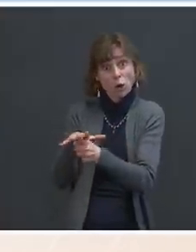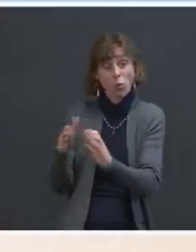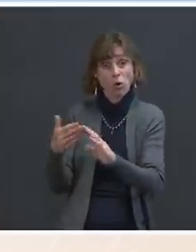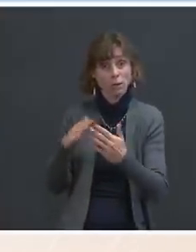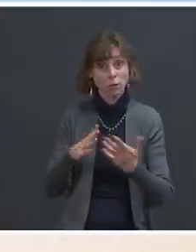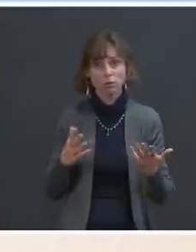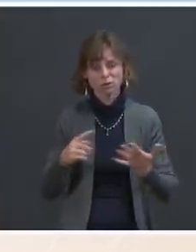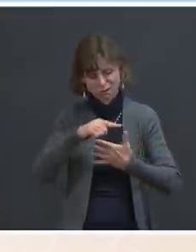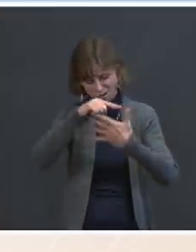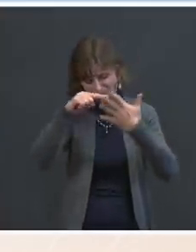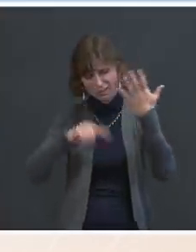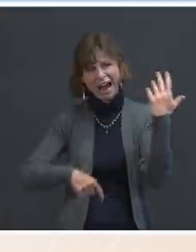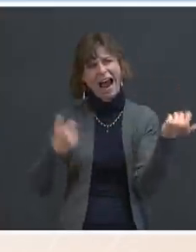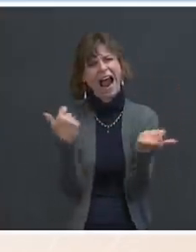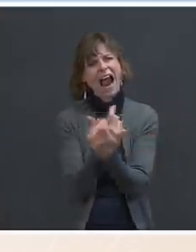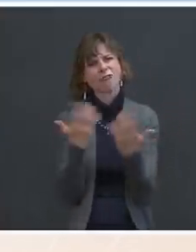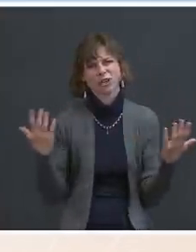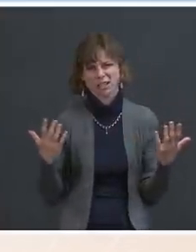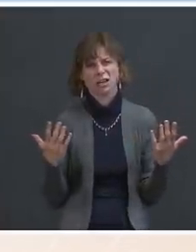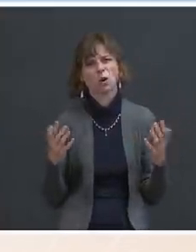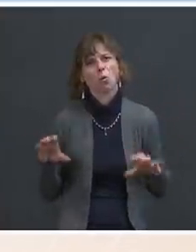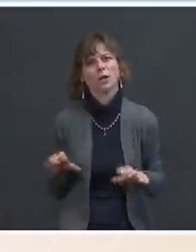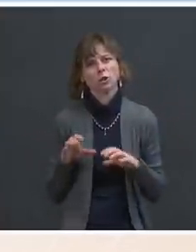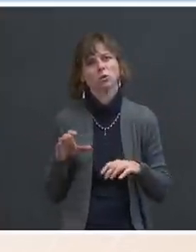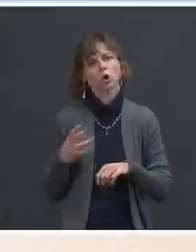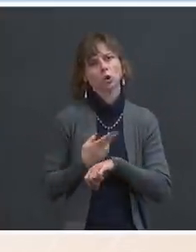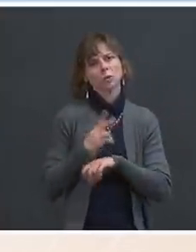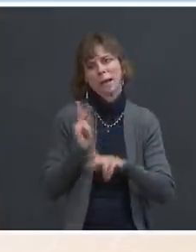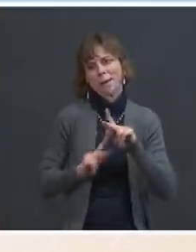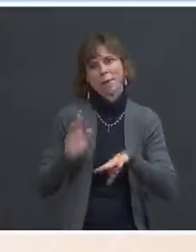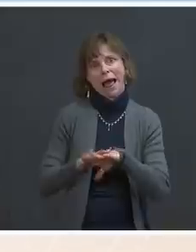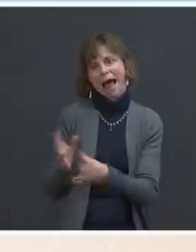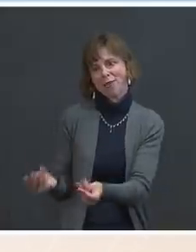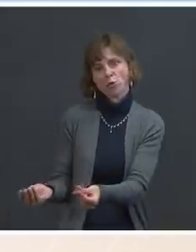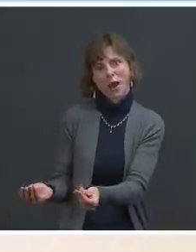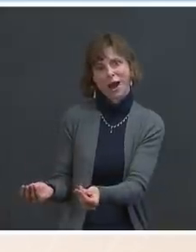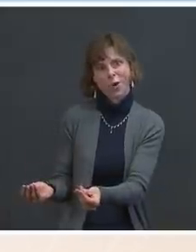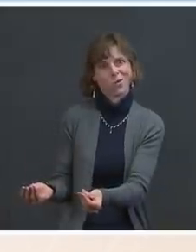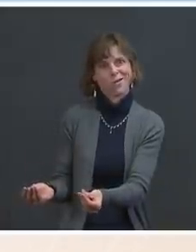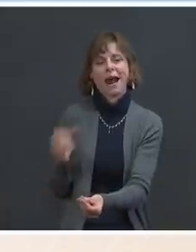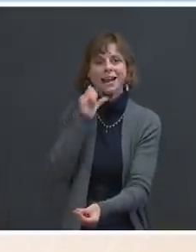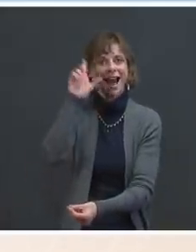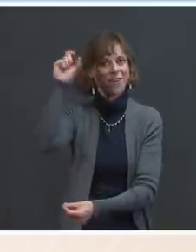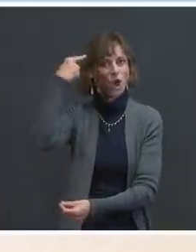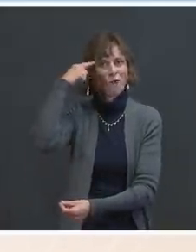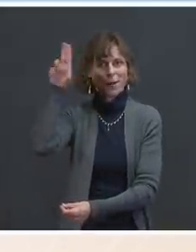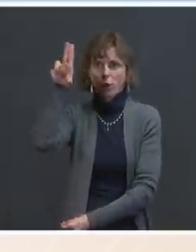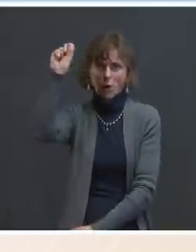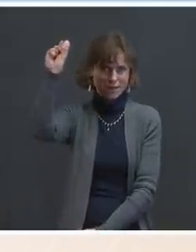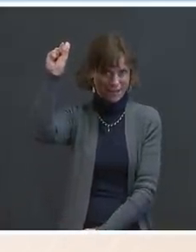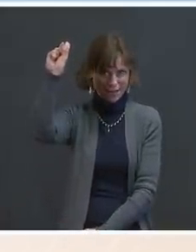All of that gets done through people on the ground, not by the United States. So we want to be able to empower those actors.